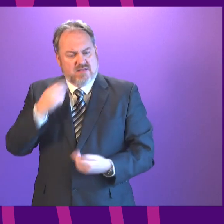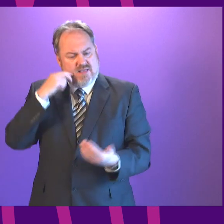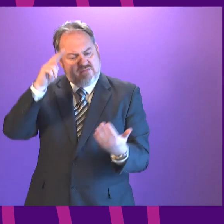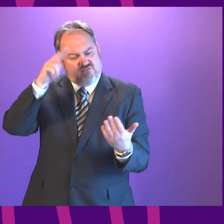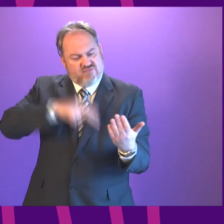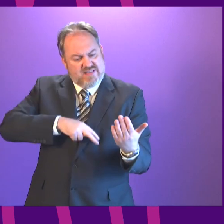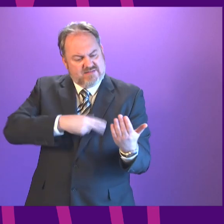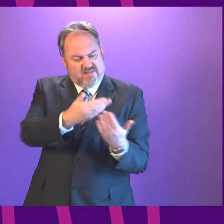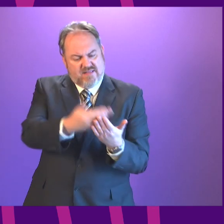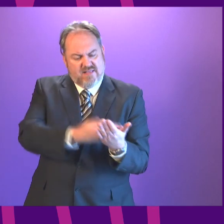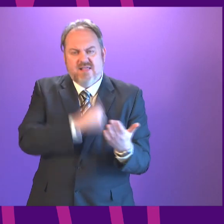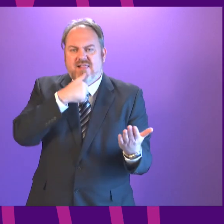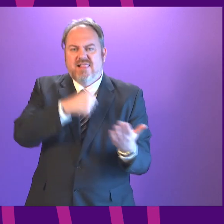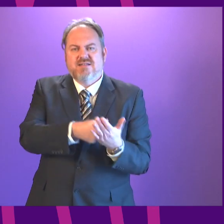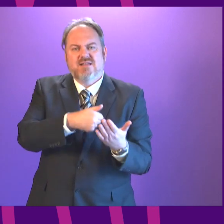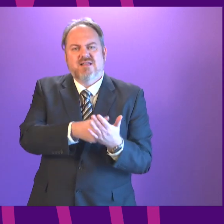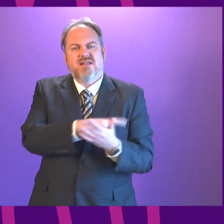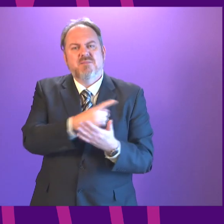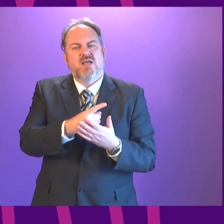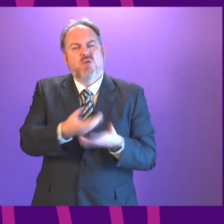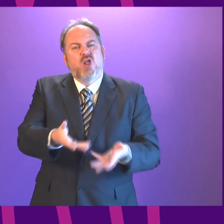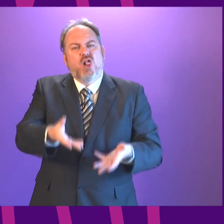to learning hubs that are today being sent to parents. It is clear from those that the